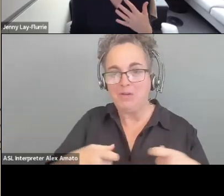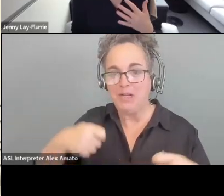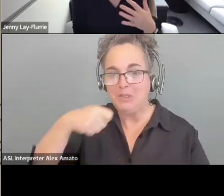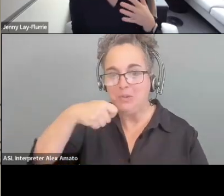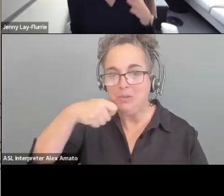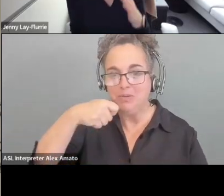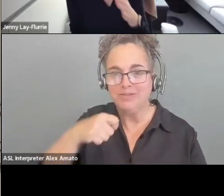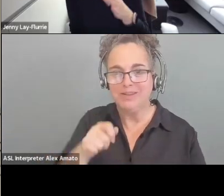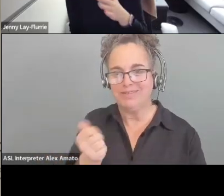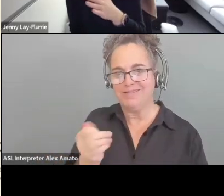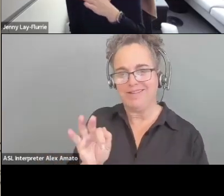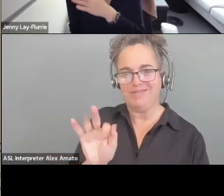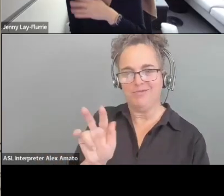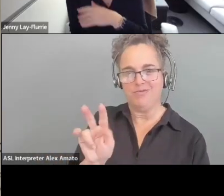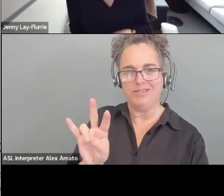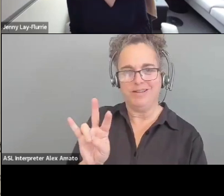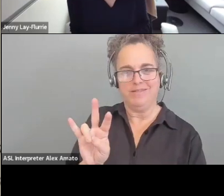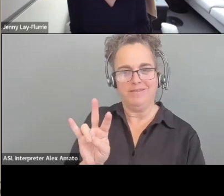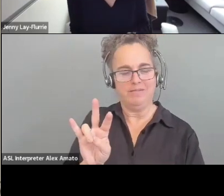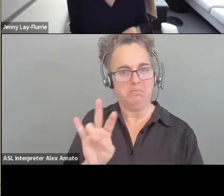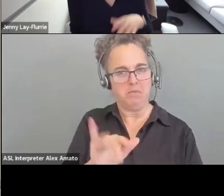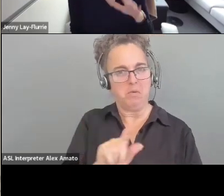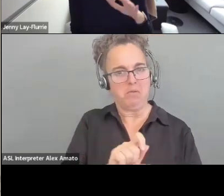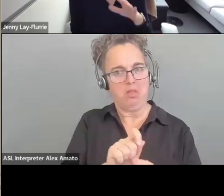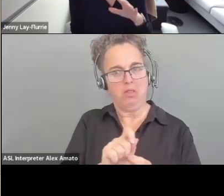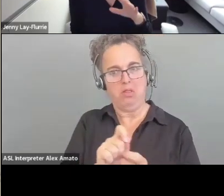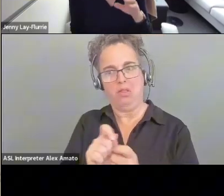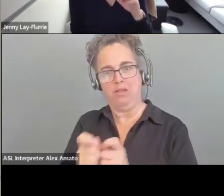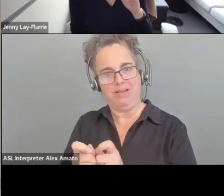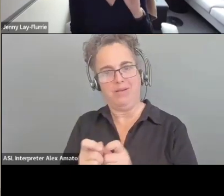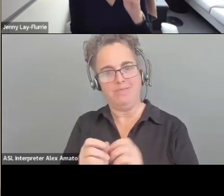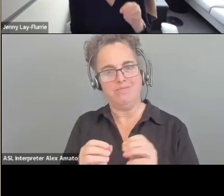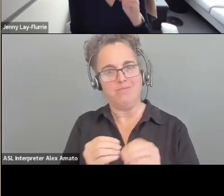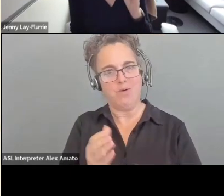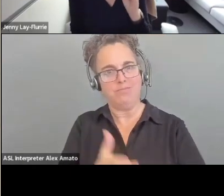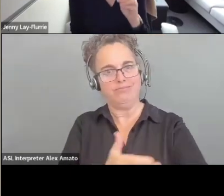and in fact it further evolved into the 1950s, was developed